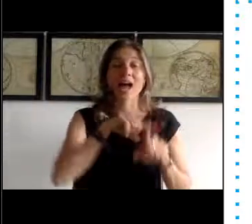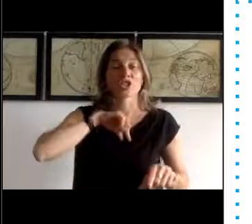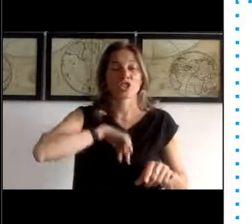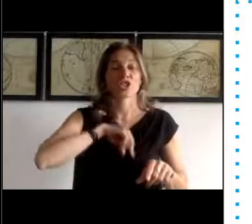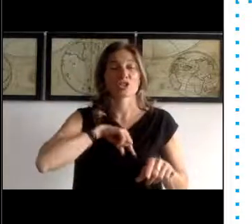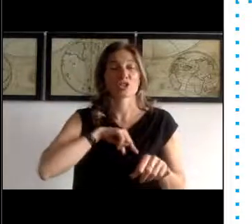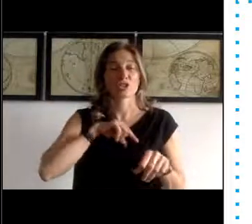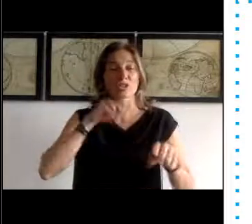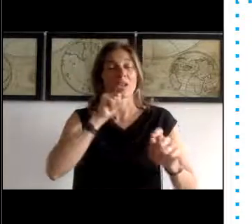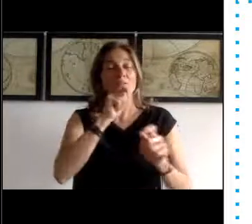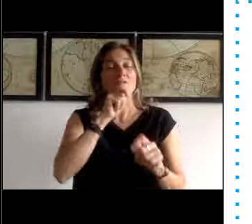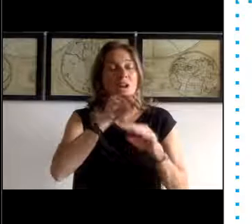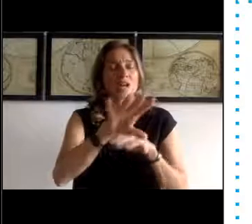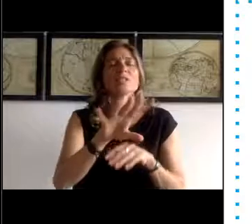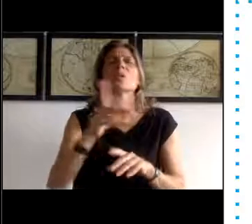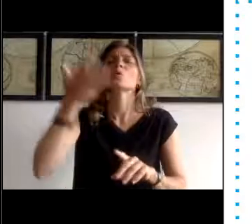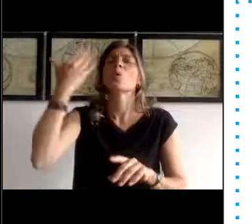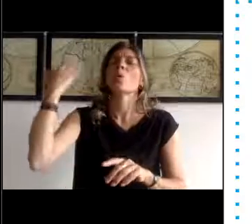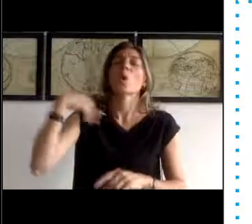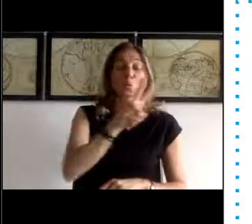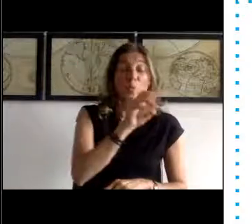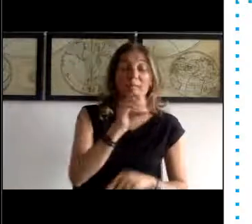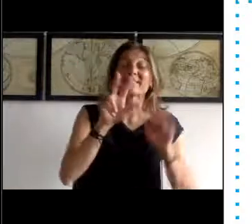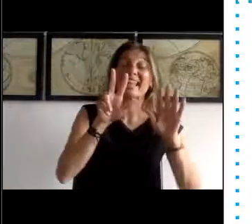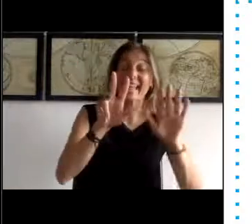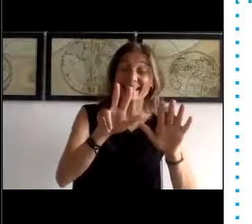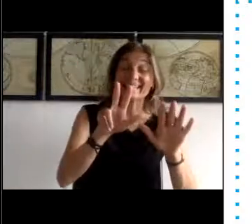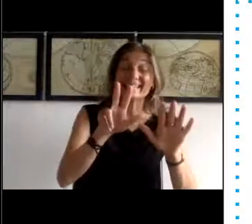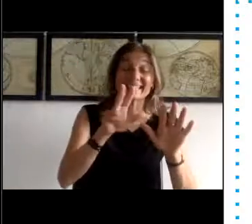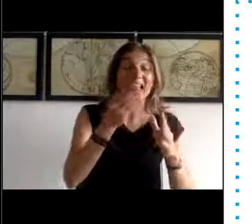And I'm talking for example about a new format,